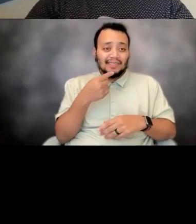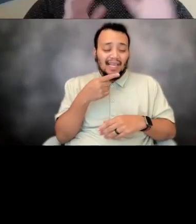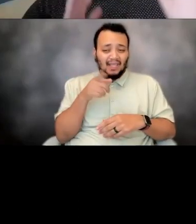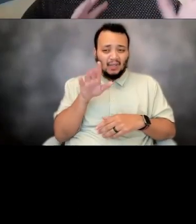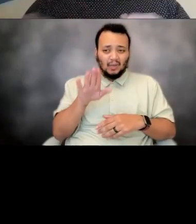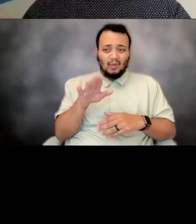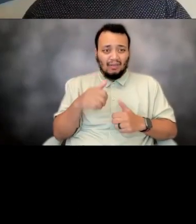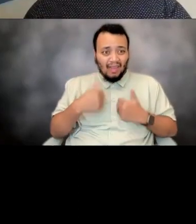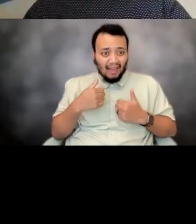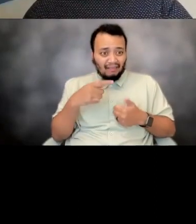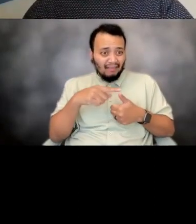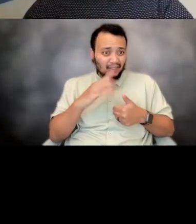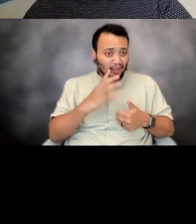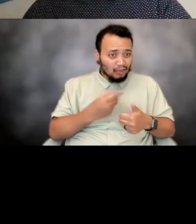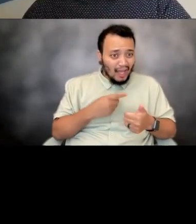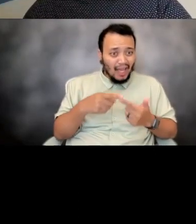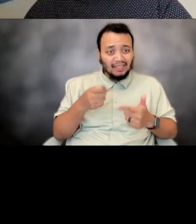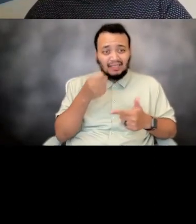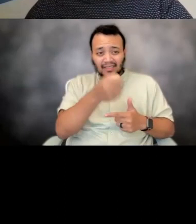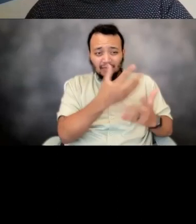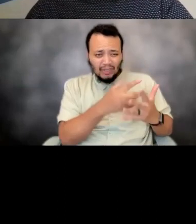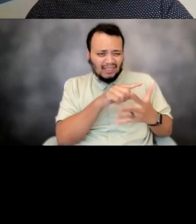or because of the incarceration history," things like that.